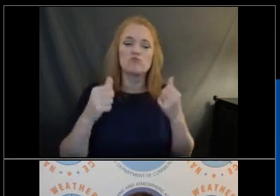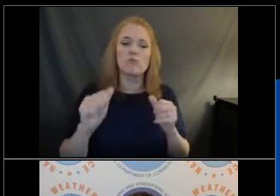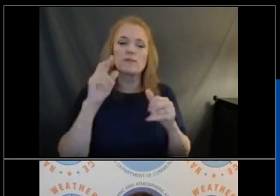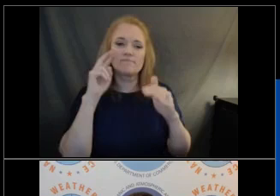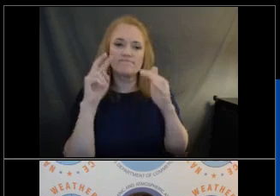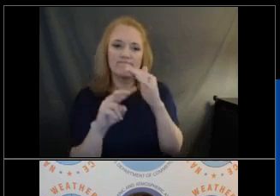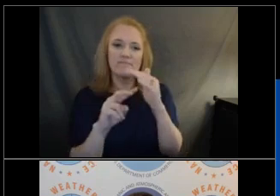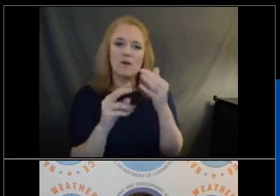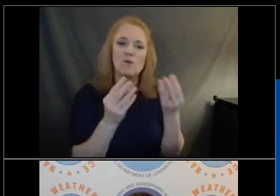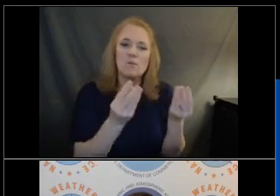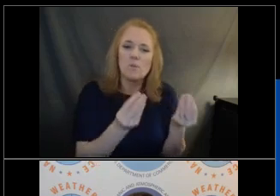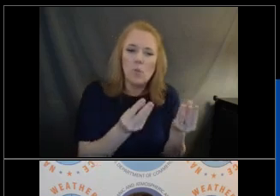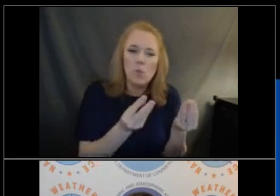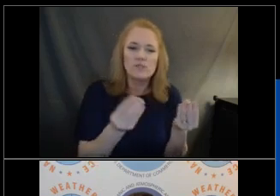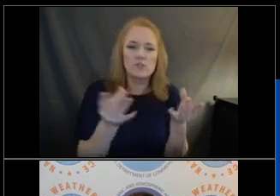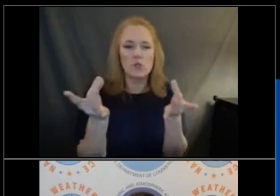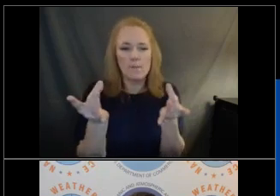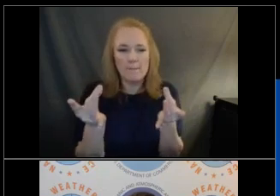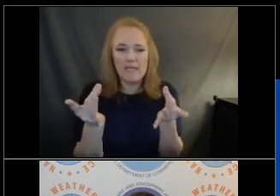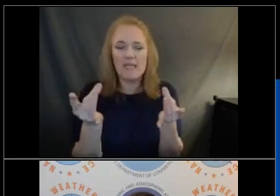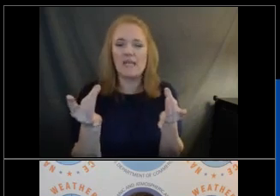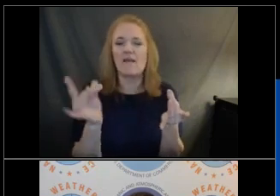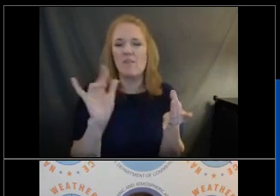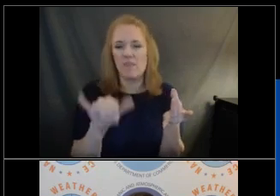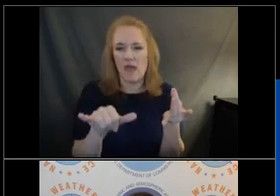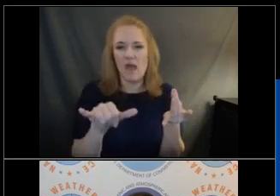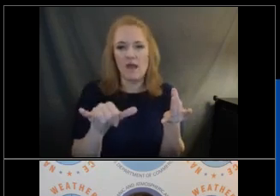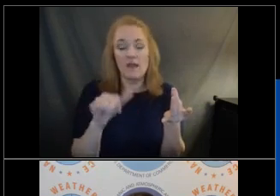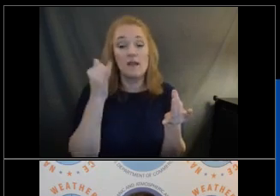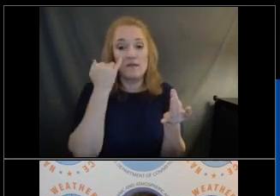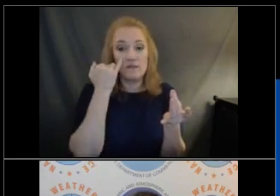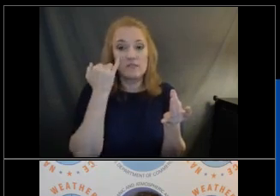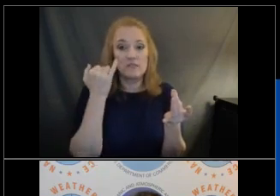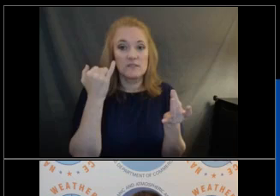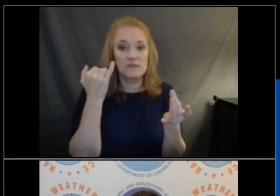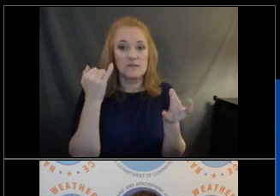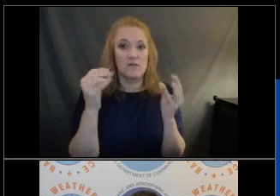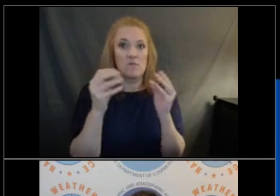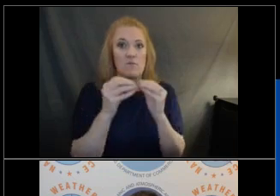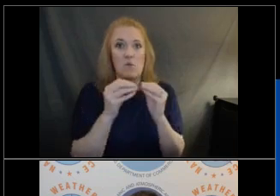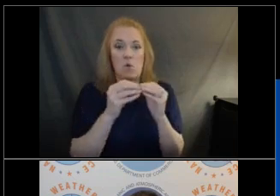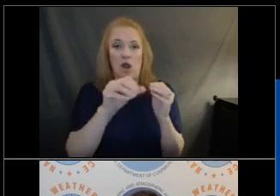or relative humidity and whenever you get into multiple forecast elements it can get a little